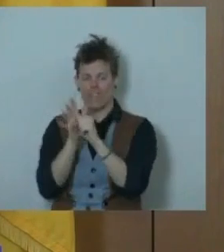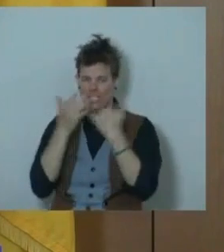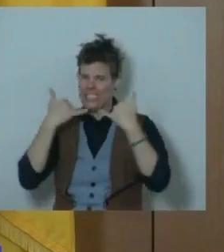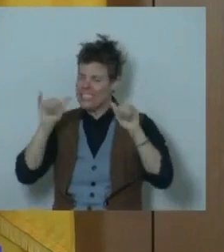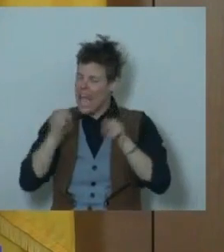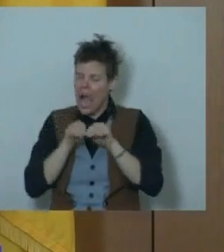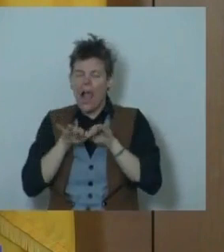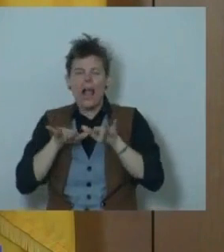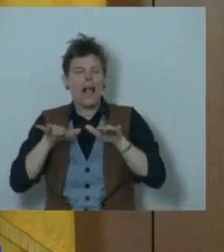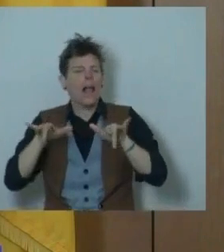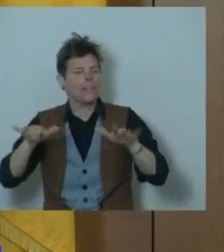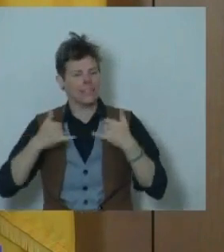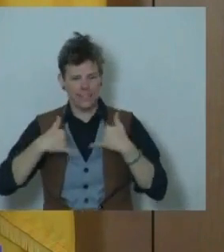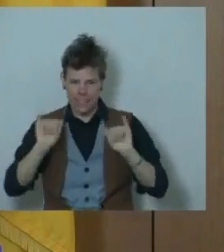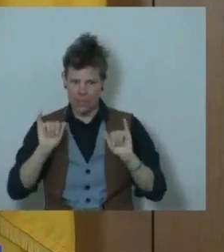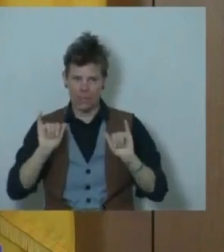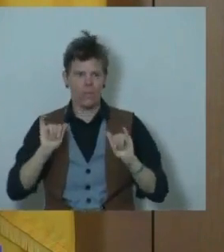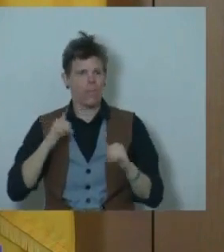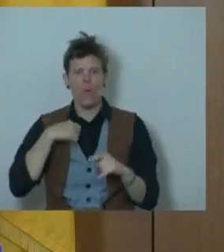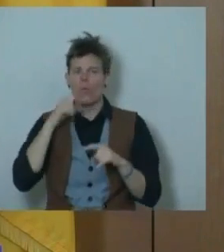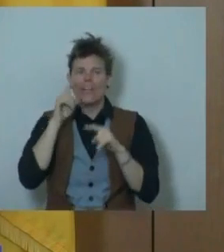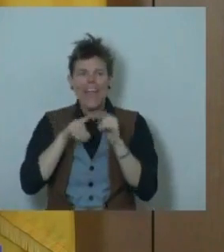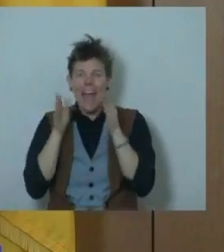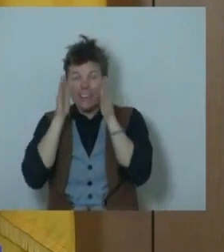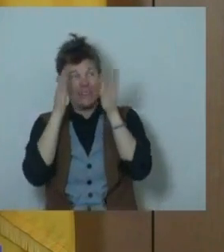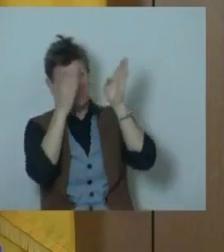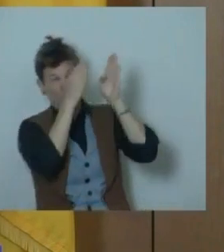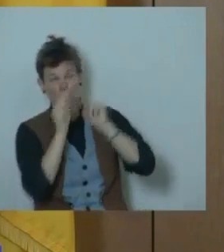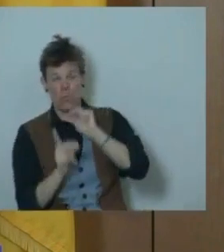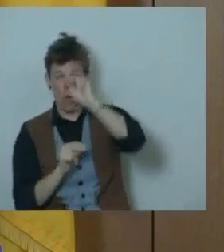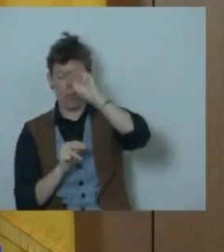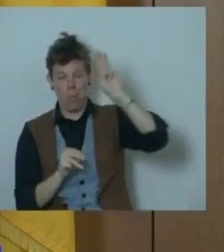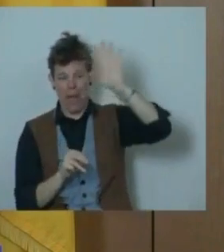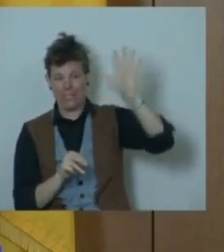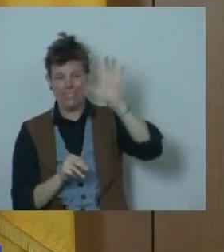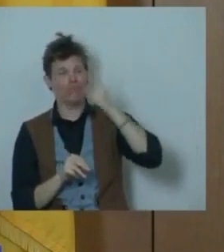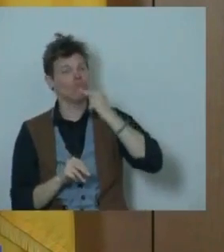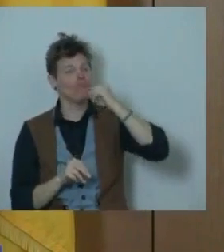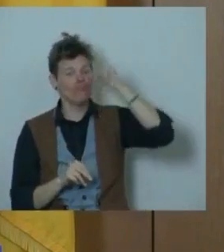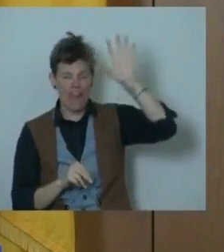IT’S AN INVISIBLE THREAT AND IT IS STILL THERE.